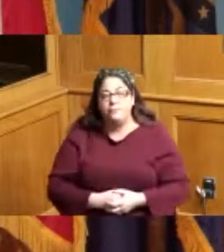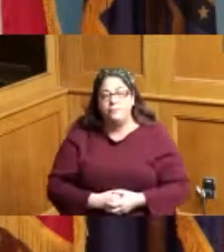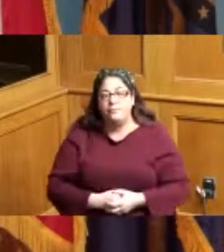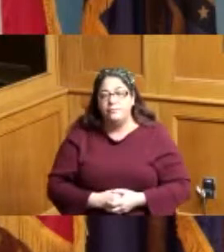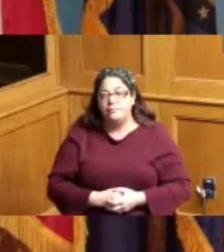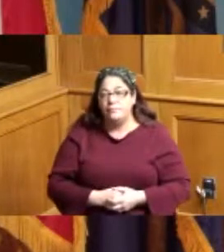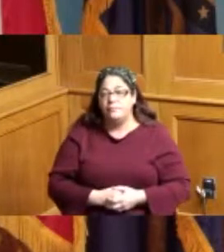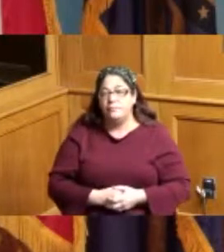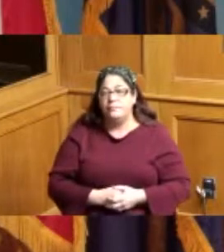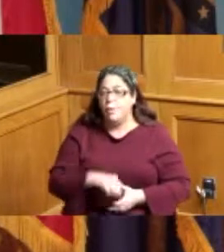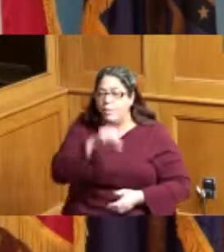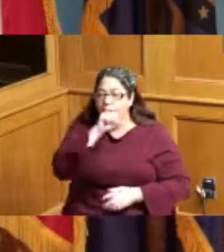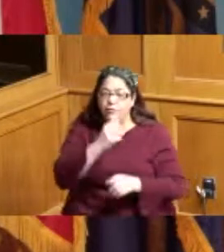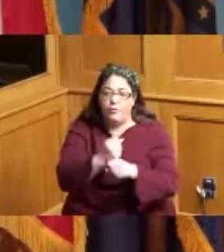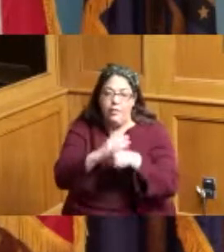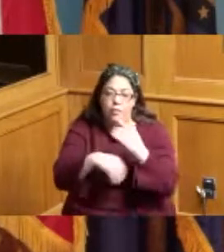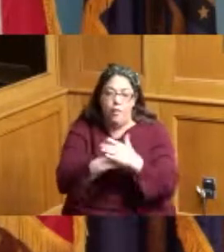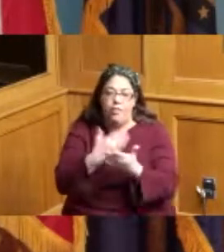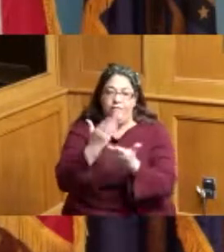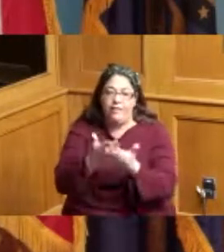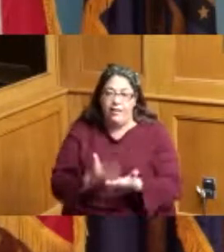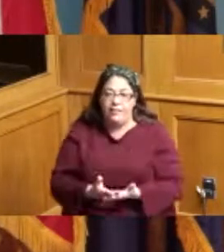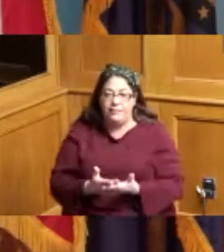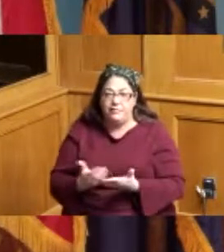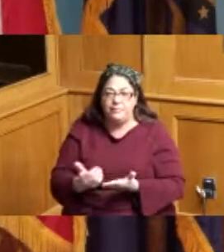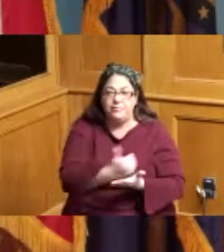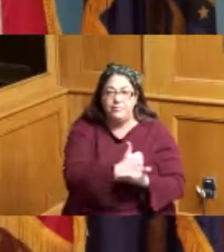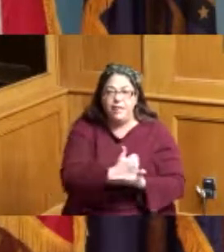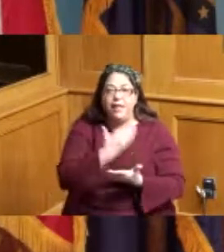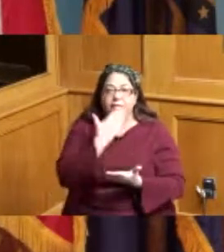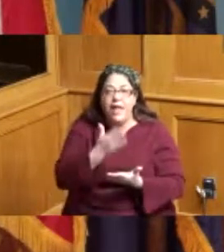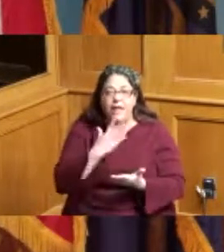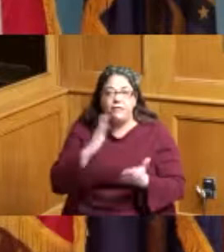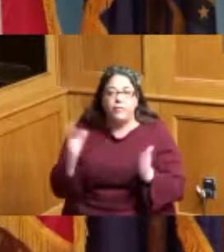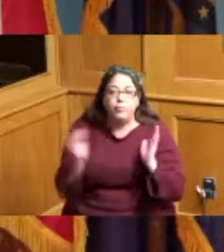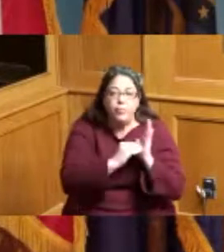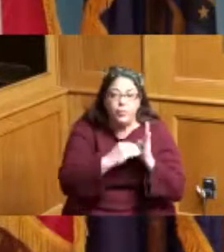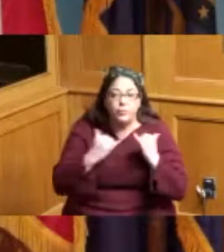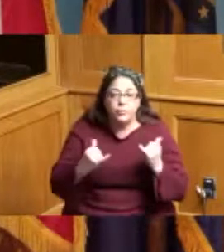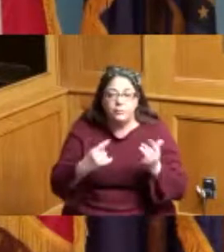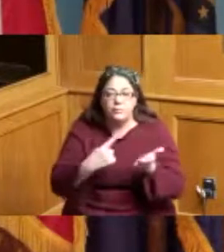the facts back and I want to thank you for putting it on the agenda today because I know we've got a